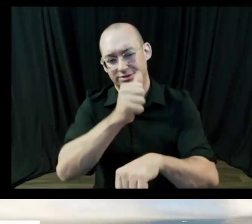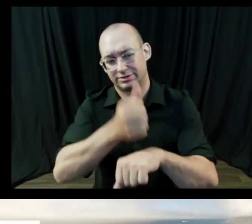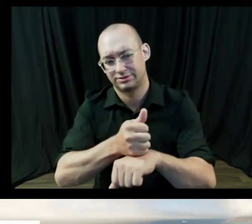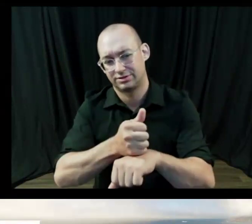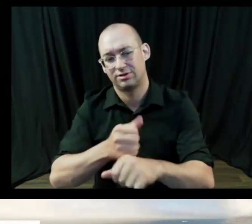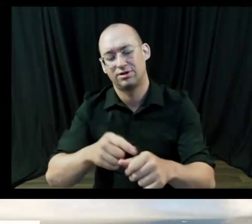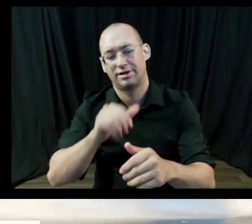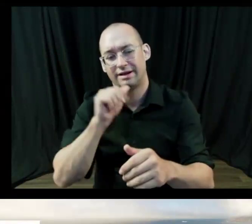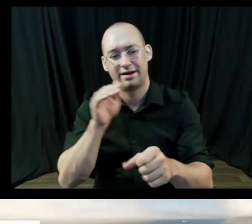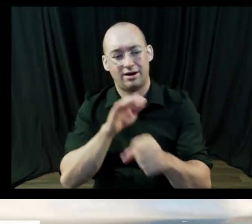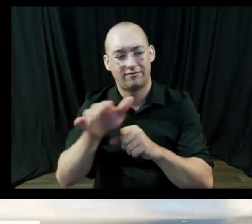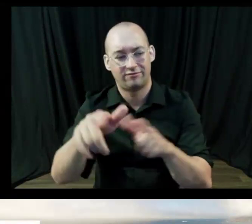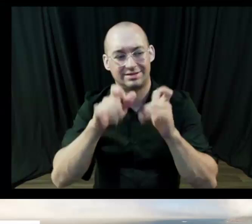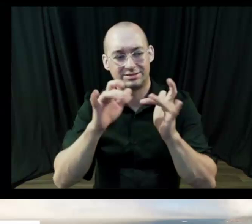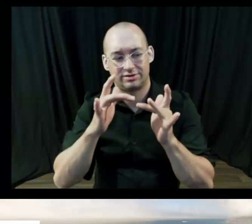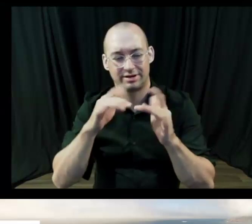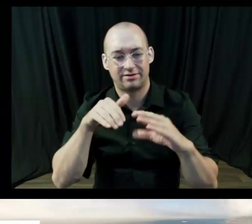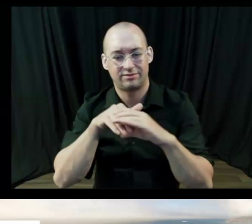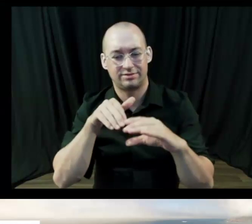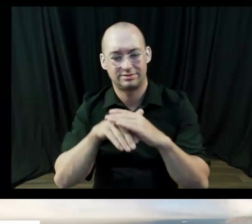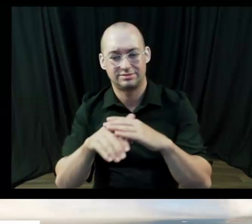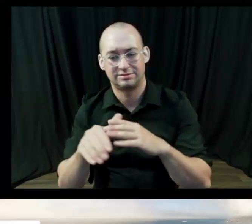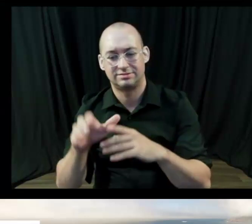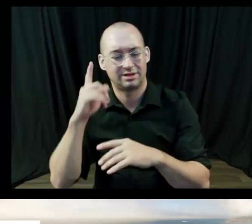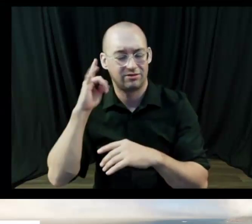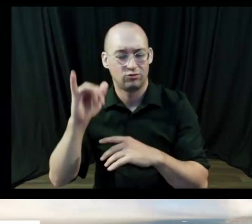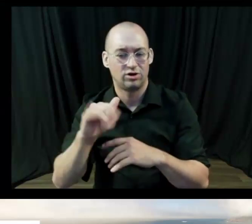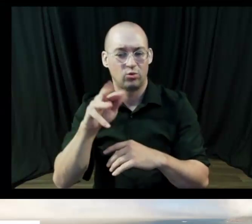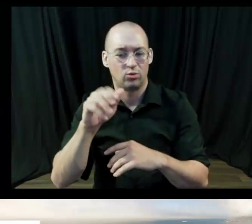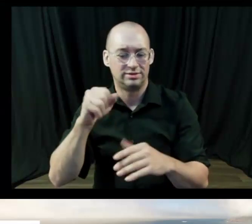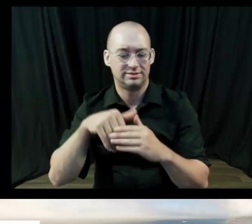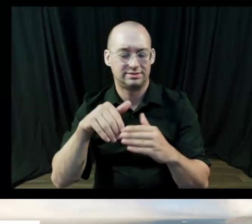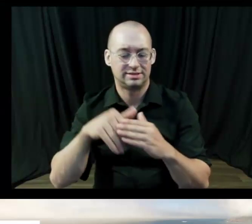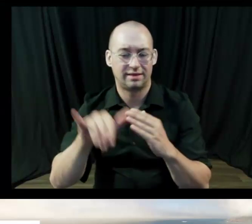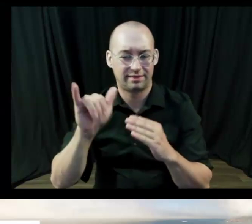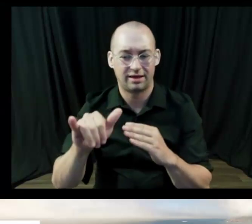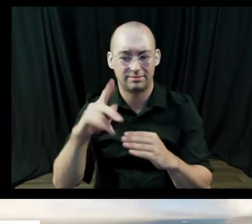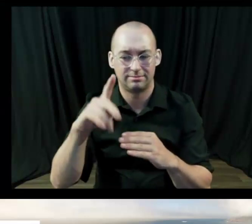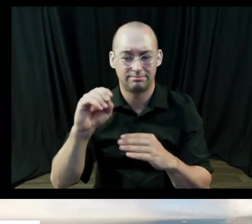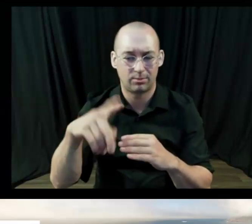availability in California's counties, compared to what was in the in the population viewer.